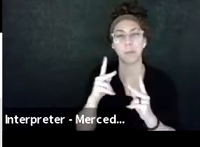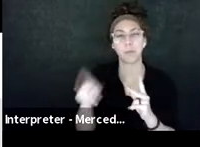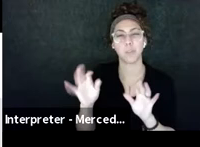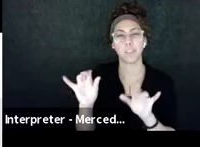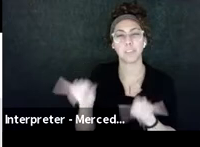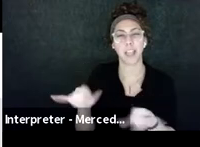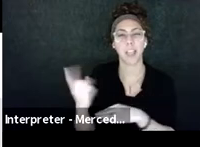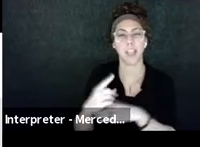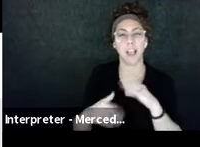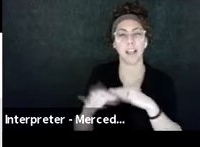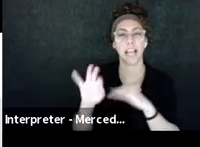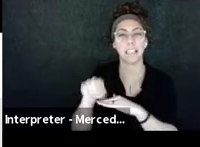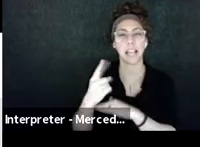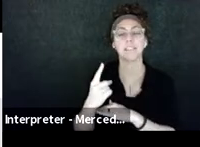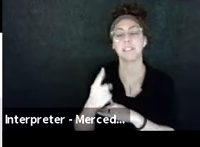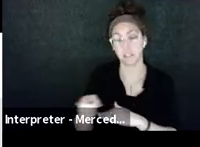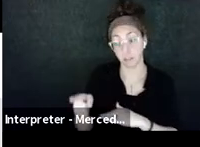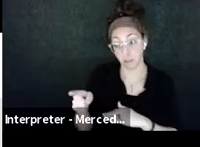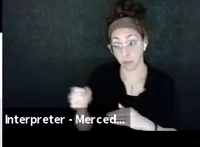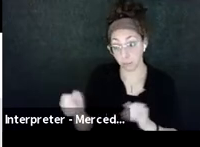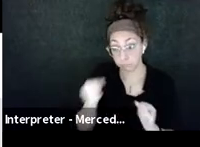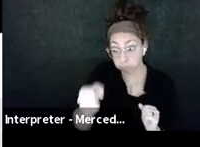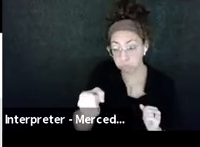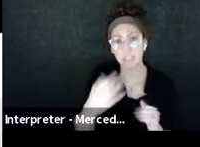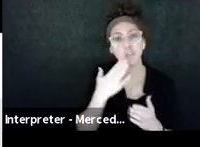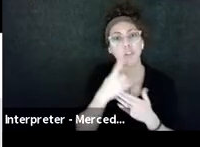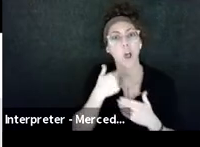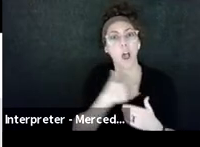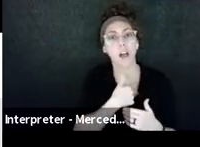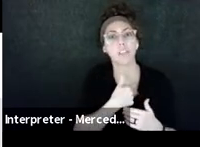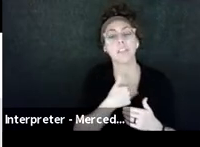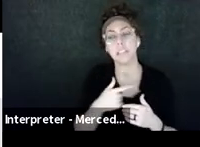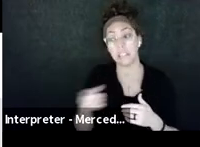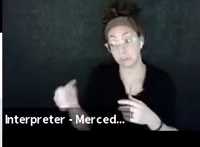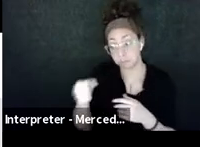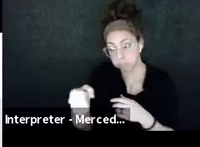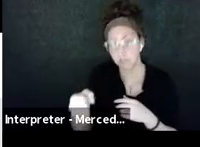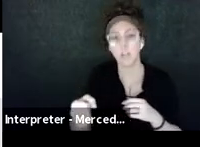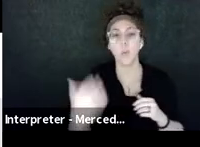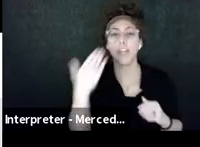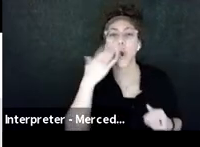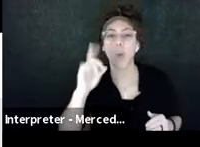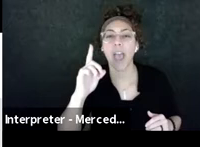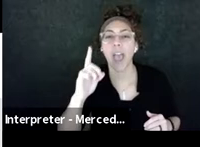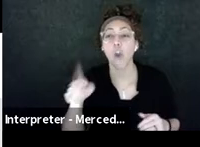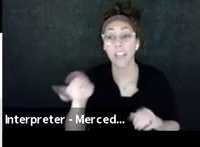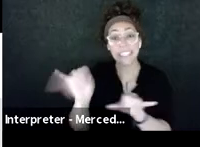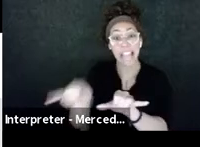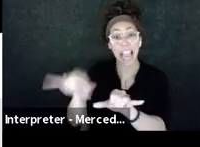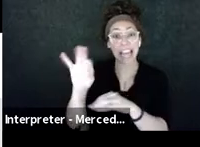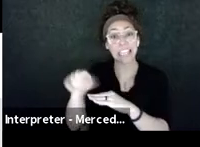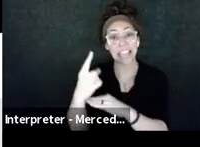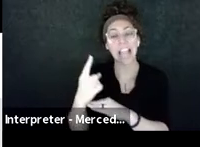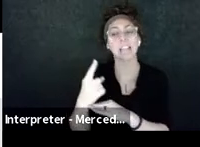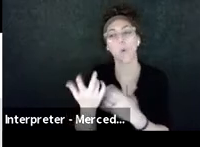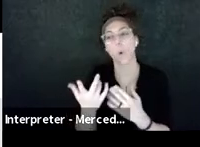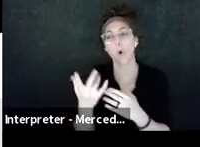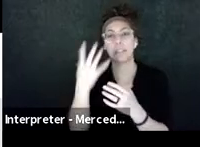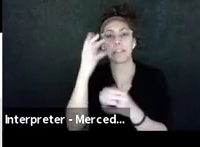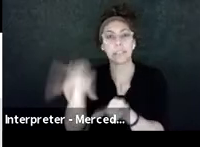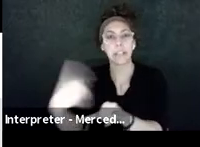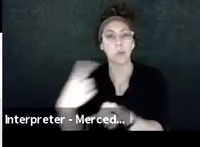maria.rodriguez: So they're able to stay there that's it's good for us because we're able to go back and connect with them and we know exactly where they're at. So if we need to do anything. We can just go look for them at that location.